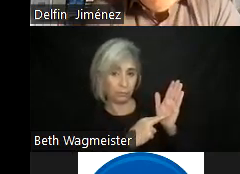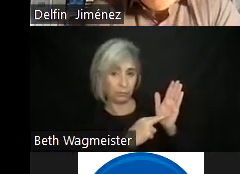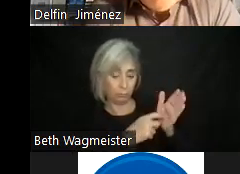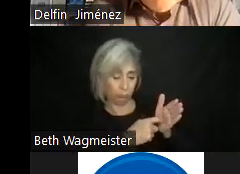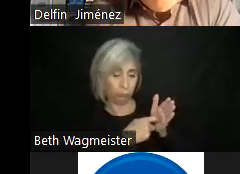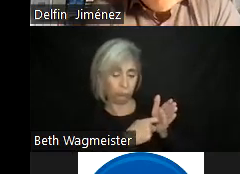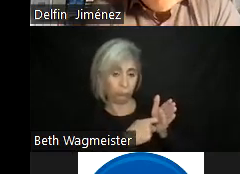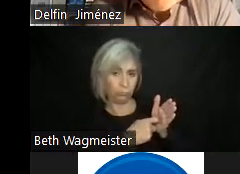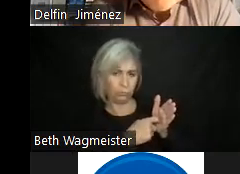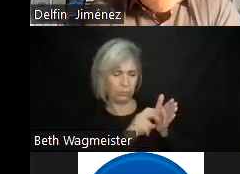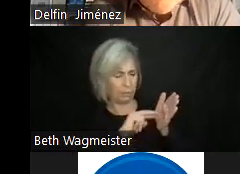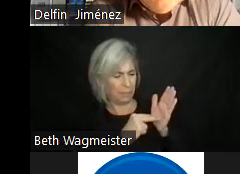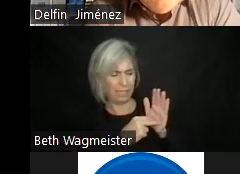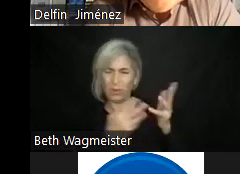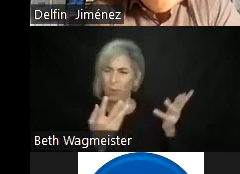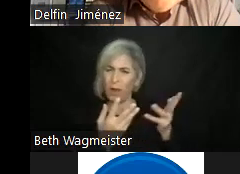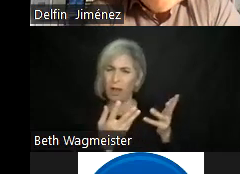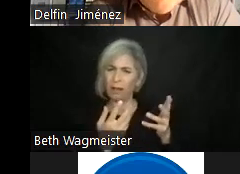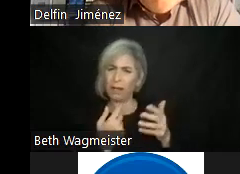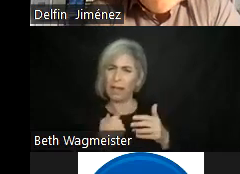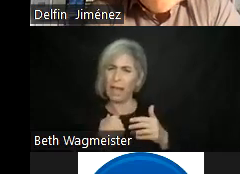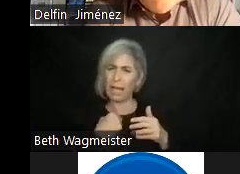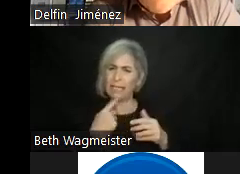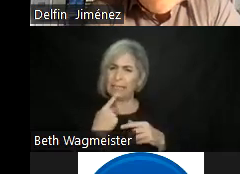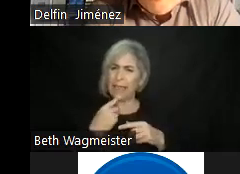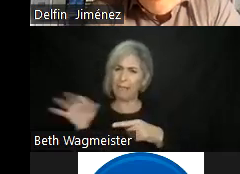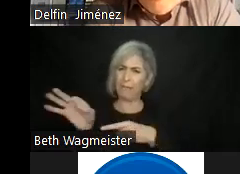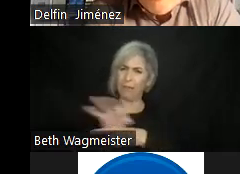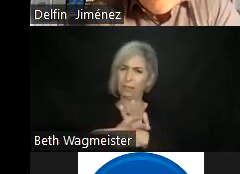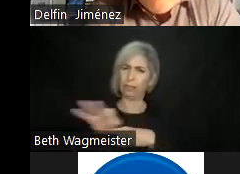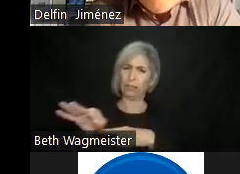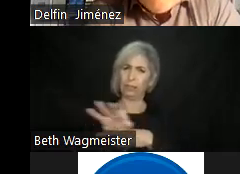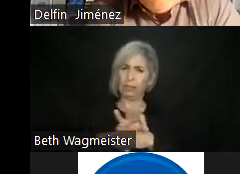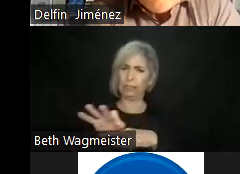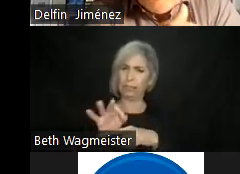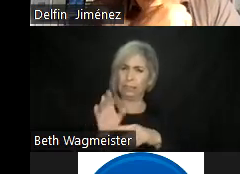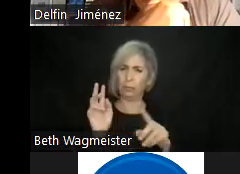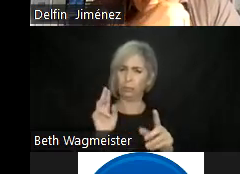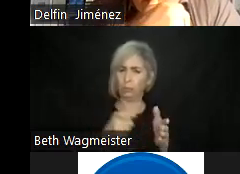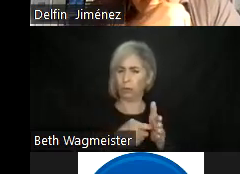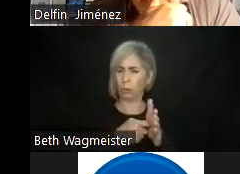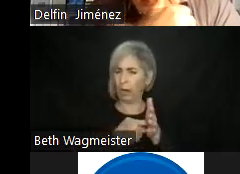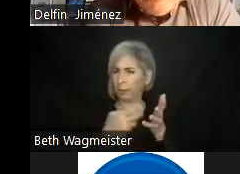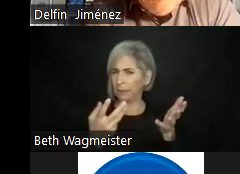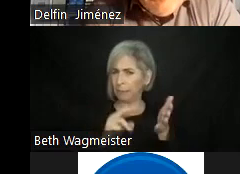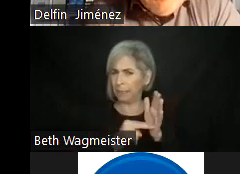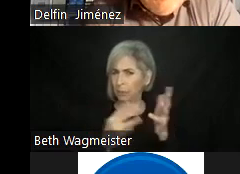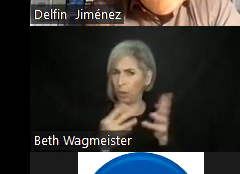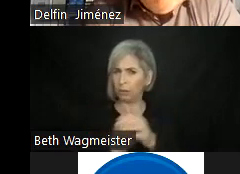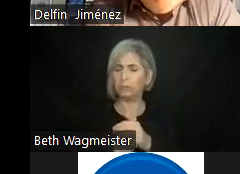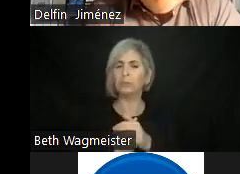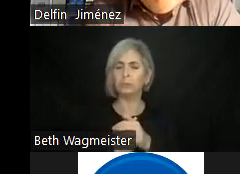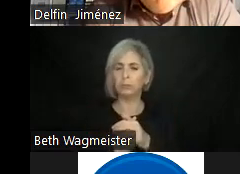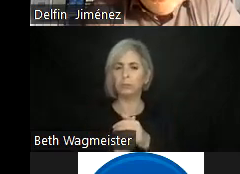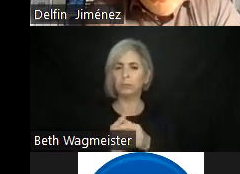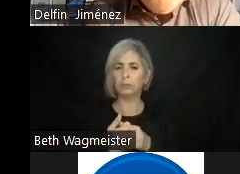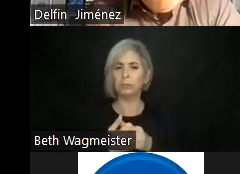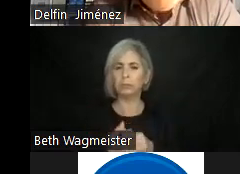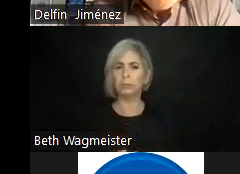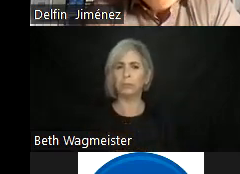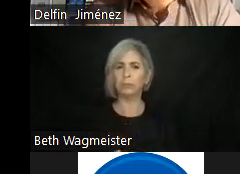What I mean when I say functional requirements? Well, common standards,